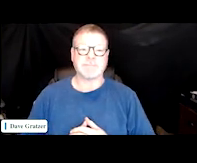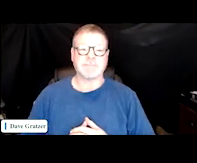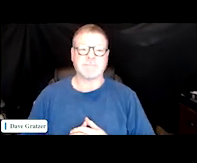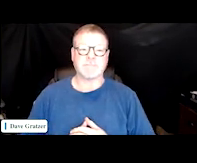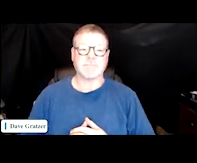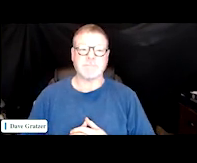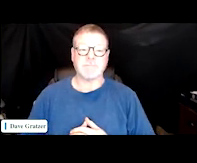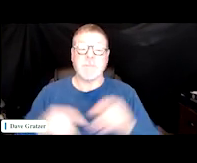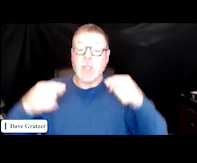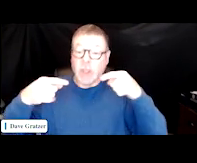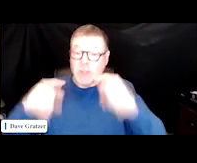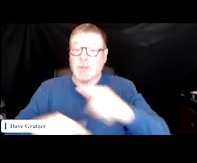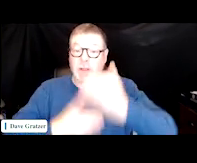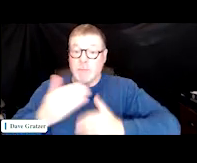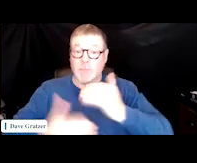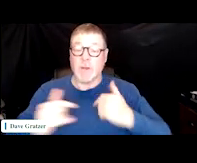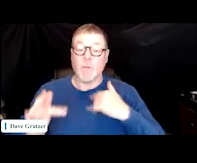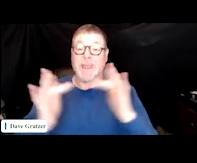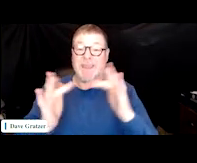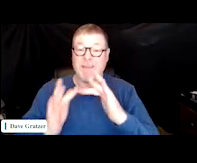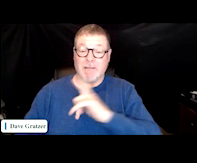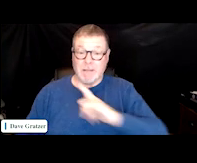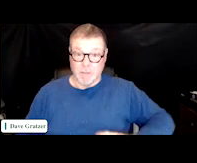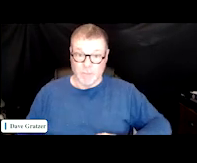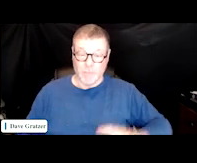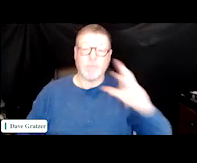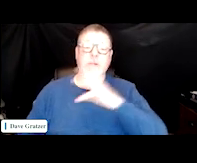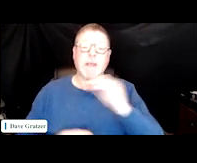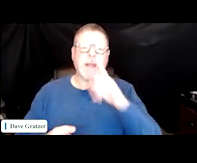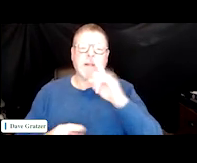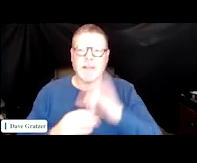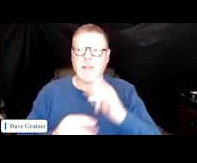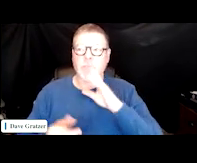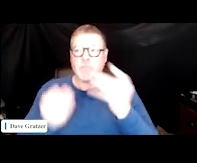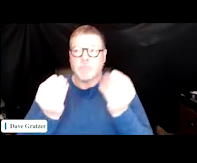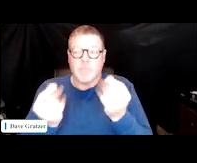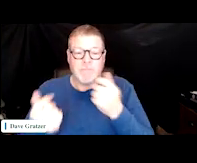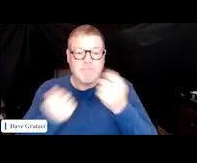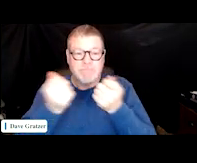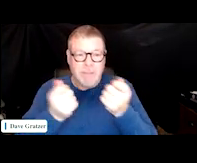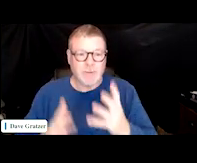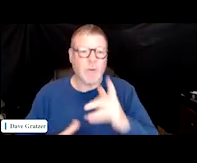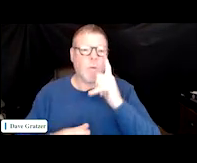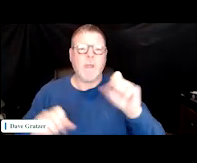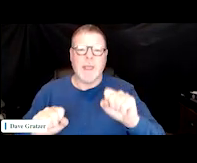During this process, we contacted the landlord who sent over a property manager, who was able to open up the unit.